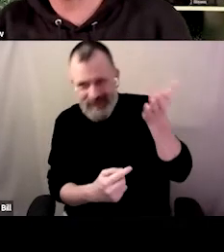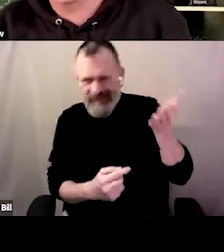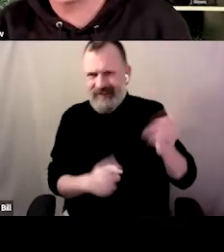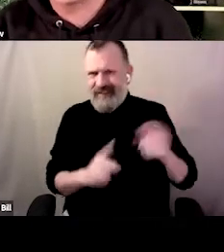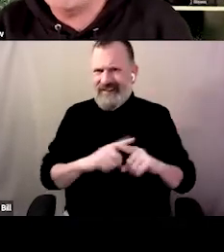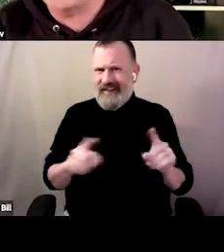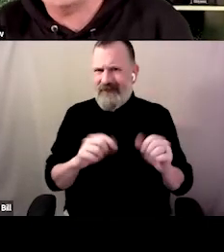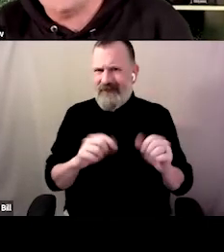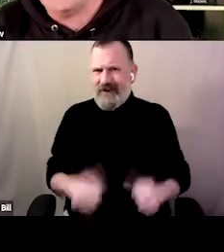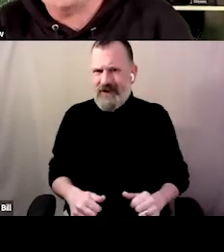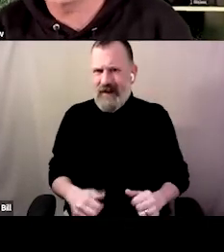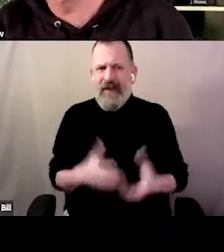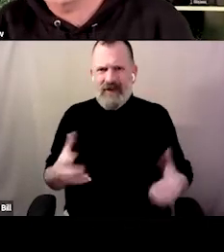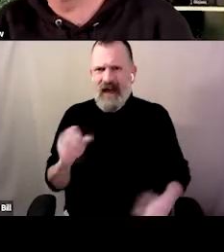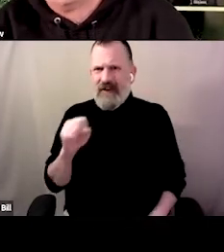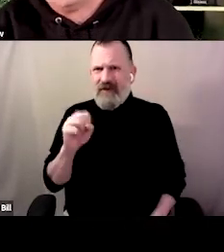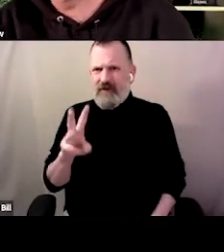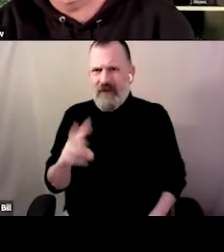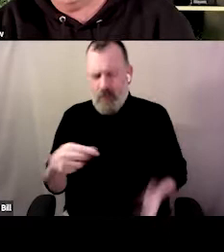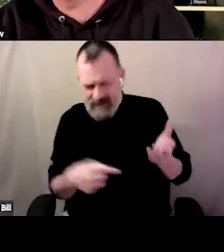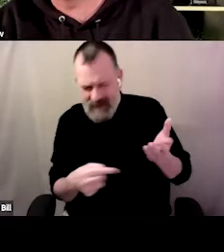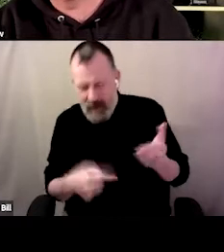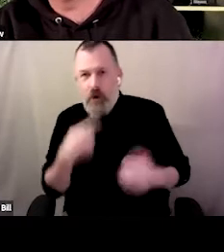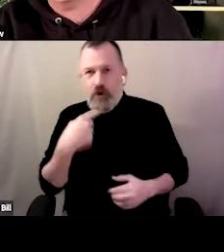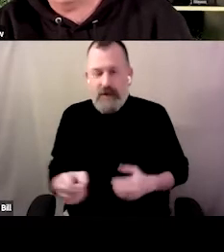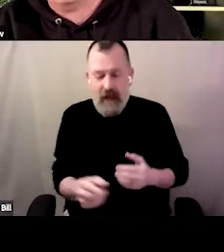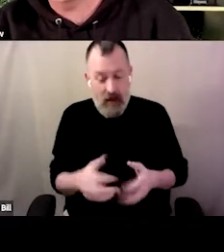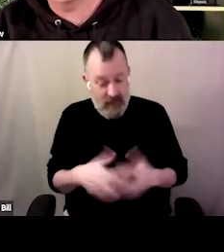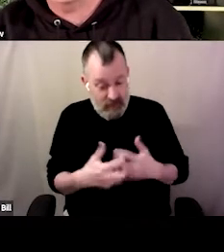lot of software involved in telling the as a pause when you want to move sideways, you know,